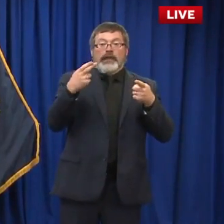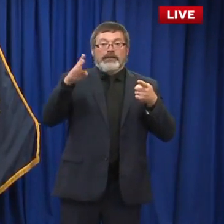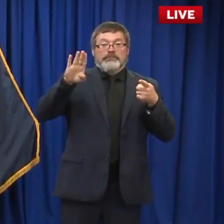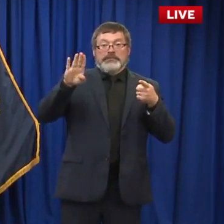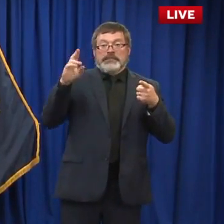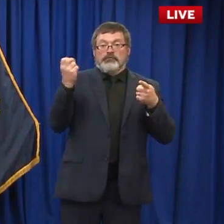EARLIER TODAY.